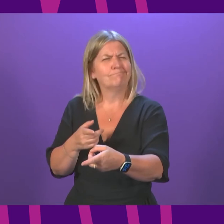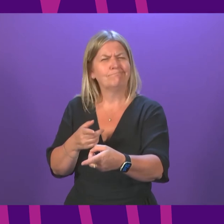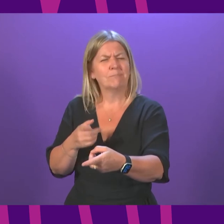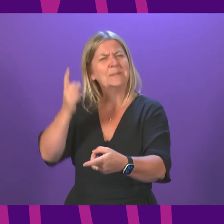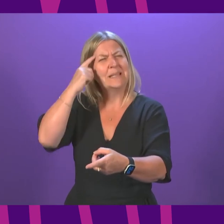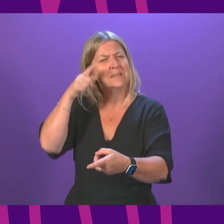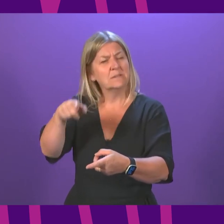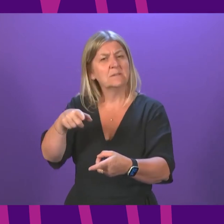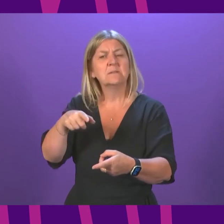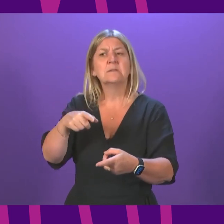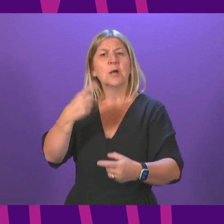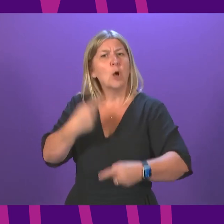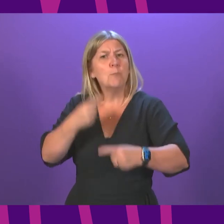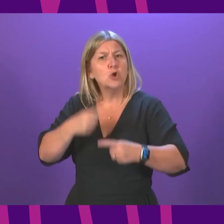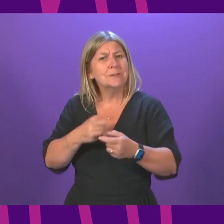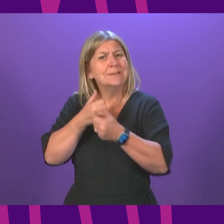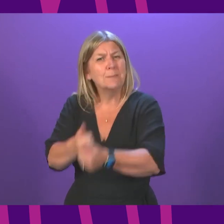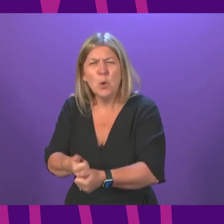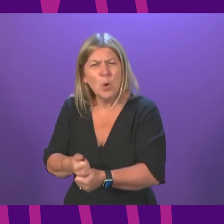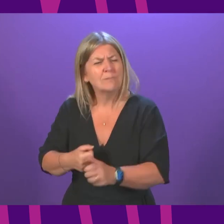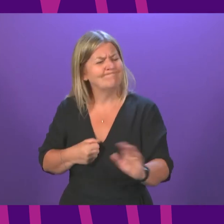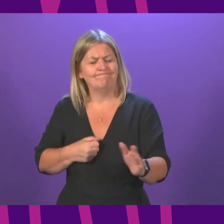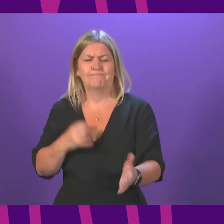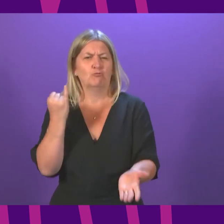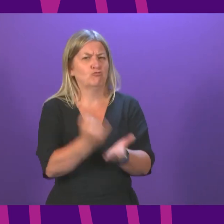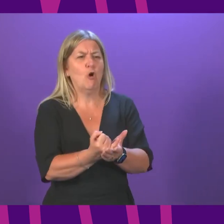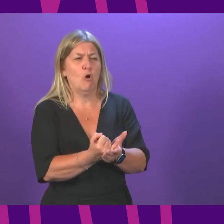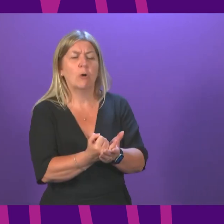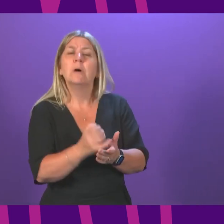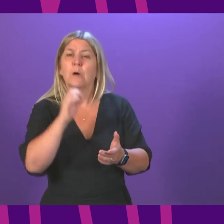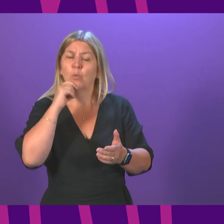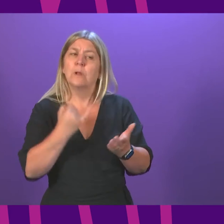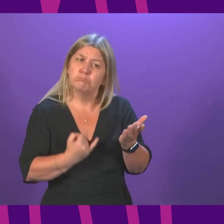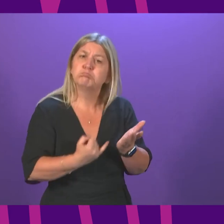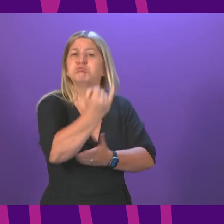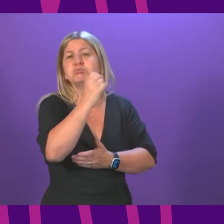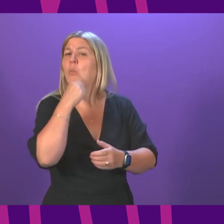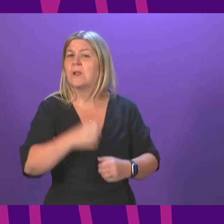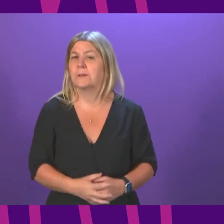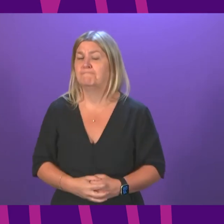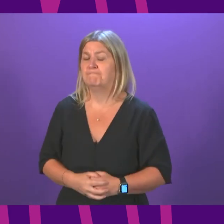Sweeney that we are talking about emergency support. I think that Mr Sweeney has got this completely wrong, and we will oppose amendment 11.